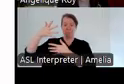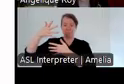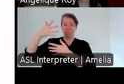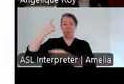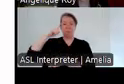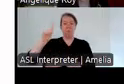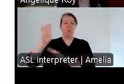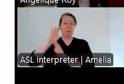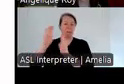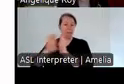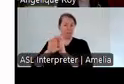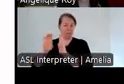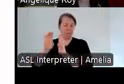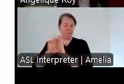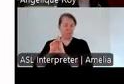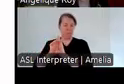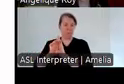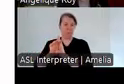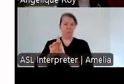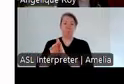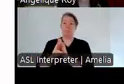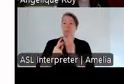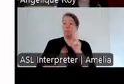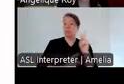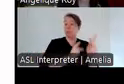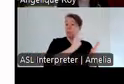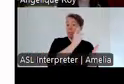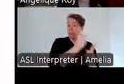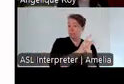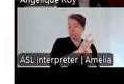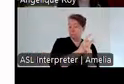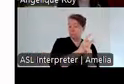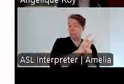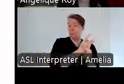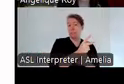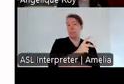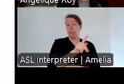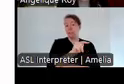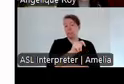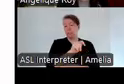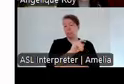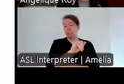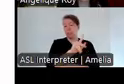selecting the type drop-down menu would allow users to select not only audio-video